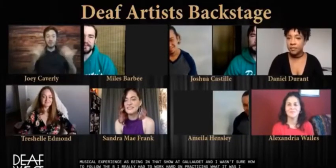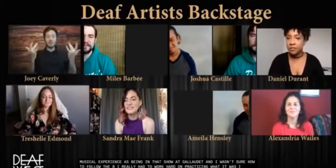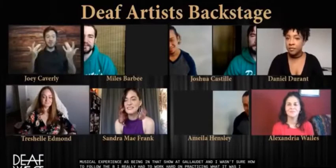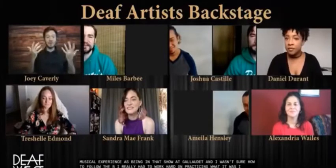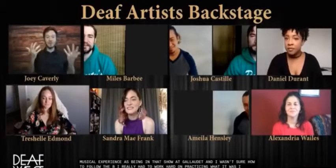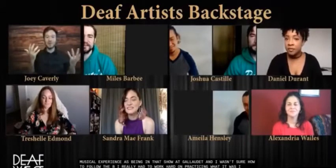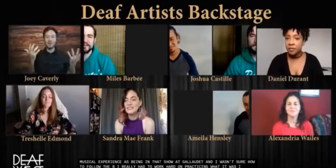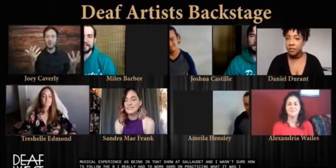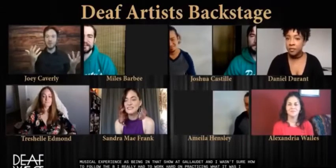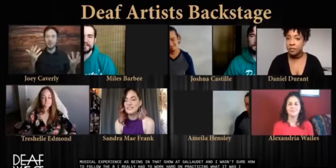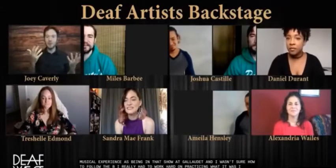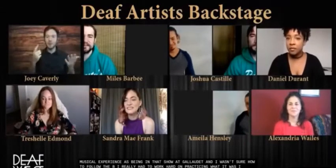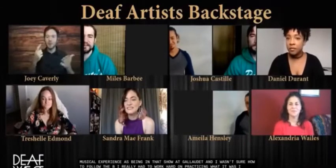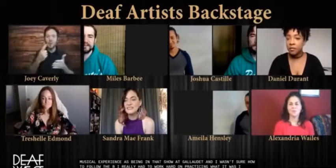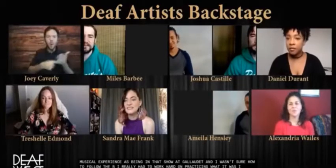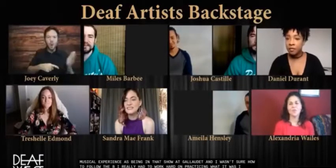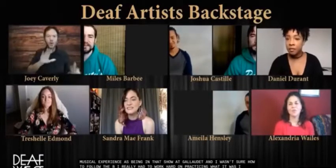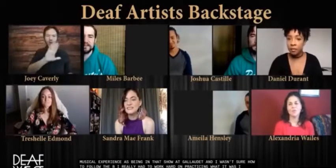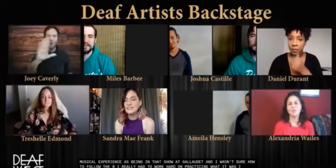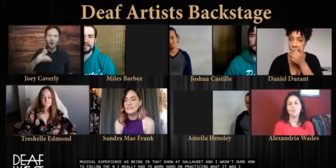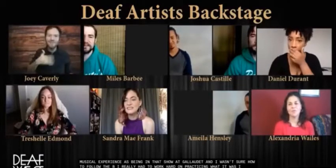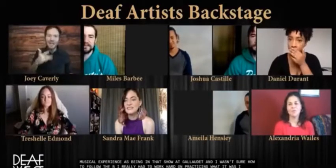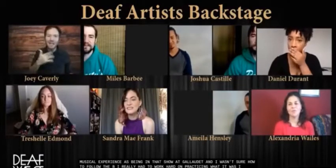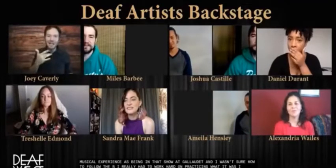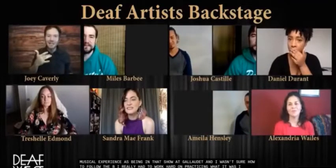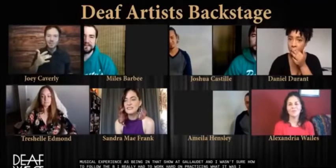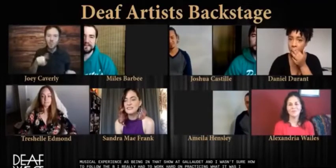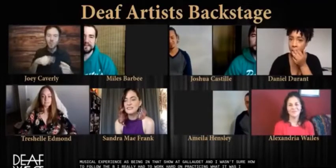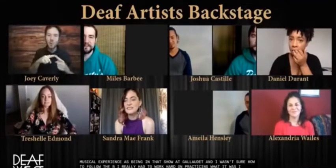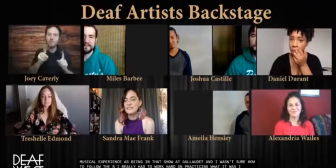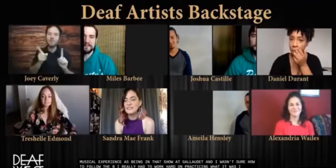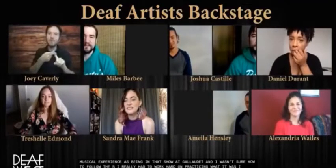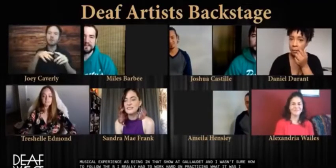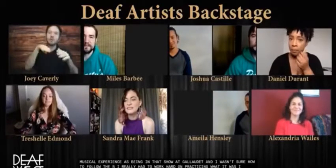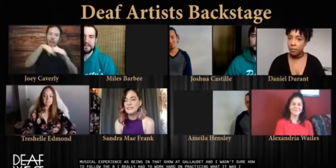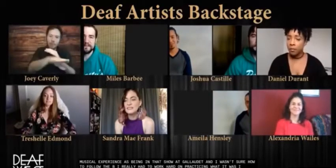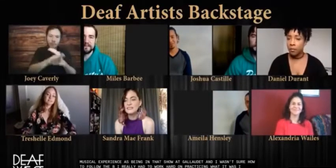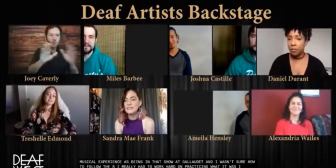Joey: So, when you got the role were you thrilled? What were your feelings?